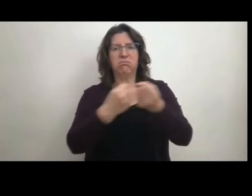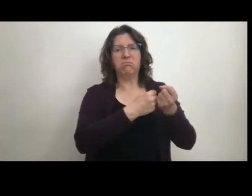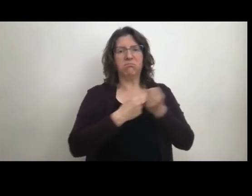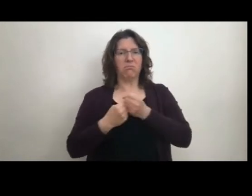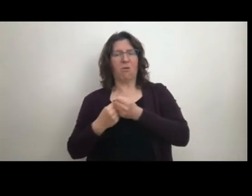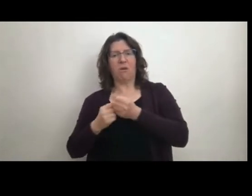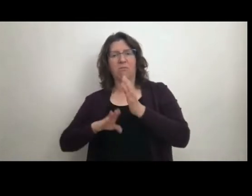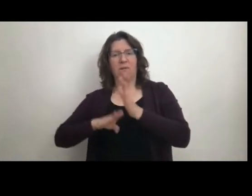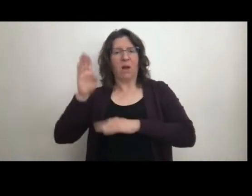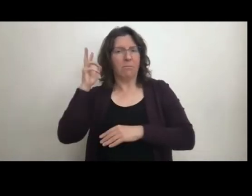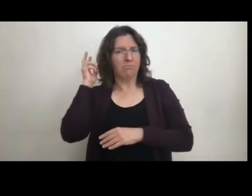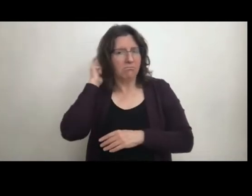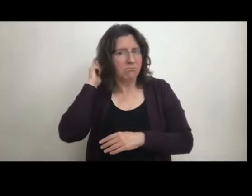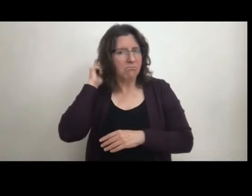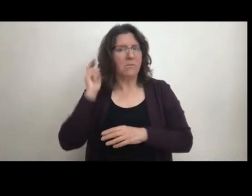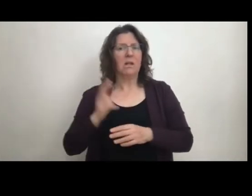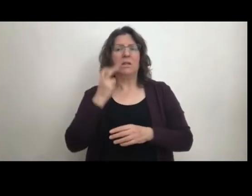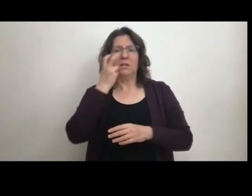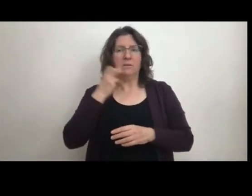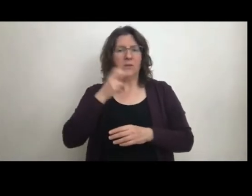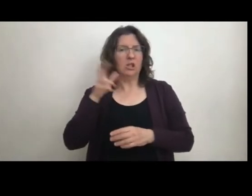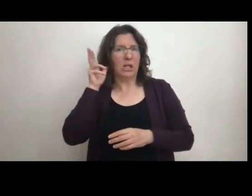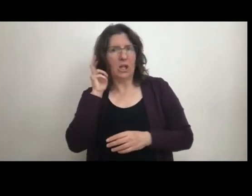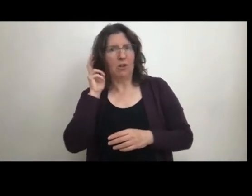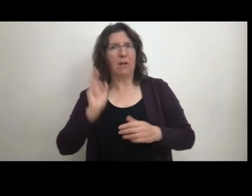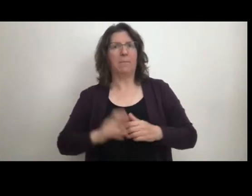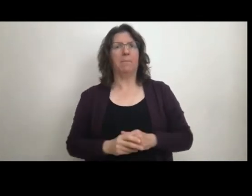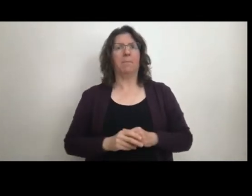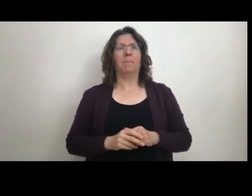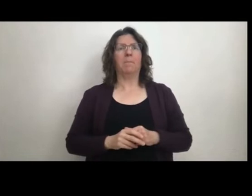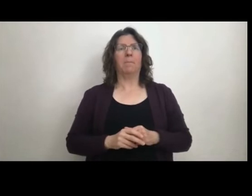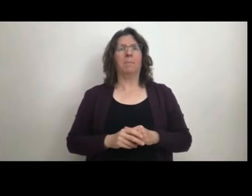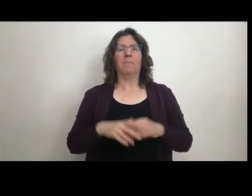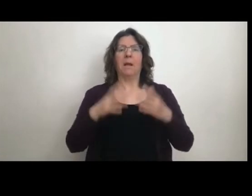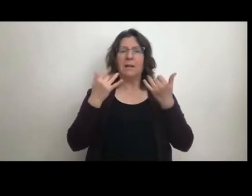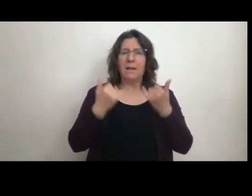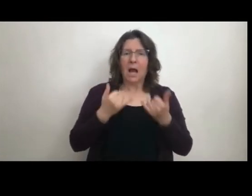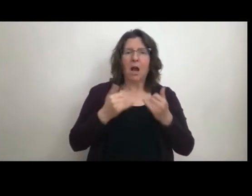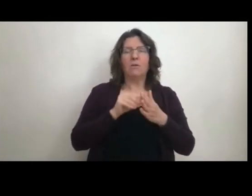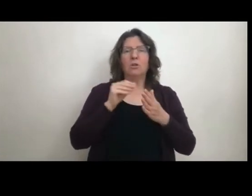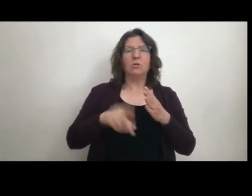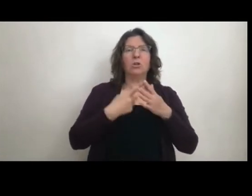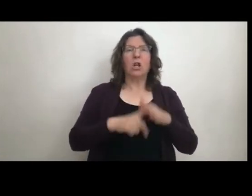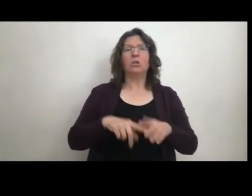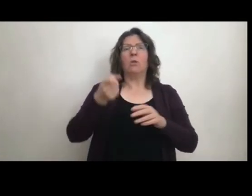The equipment and service providers that profit from perpetuating the oral approach.